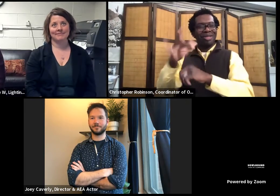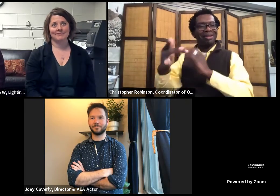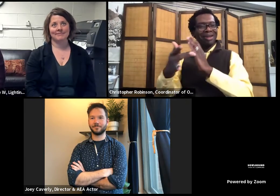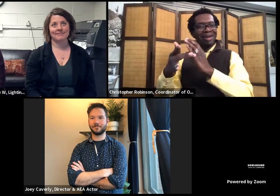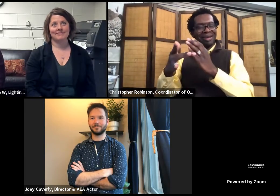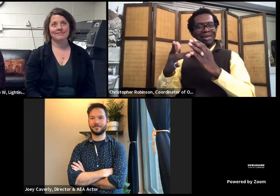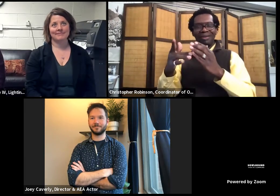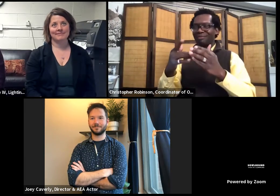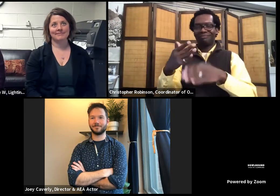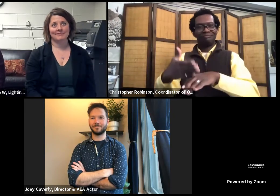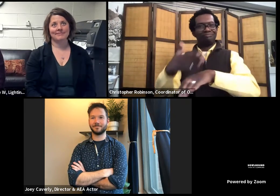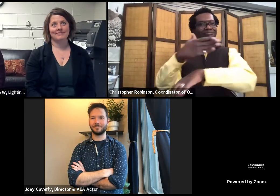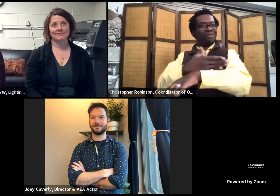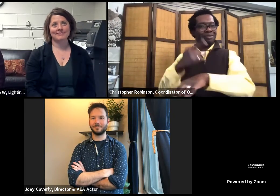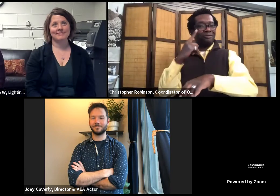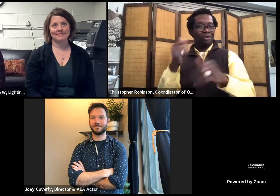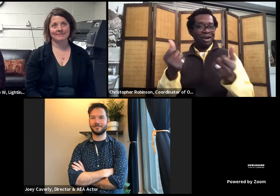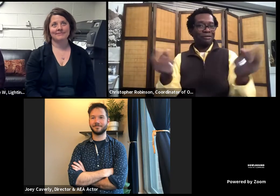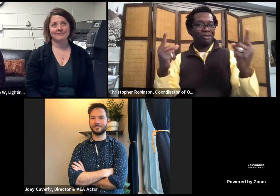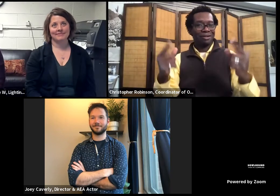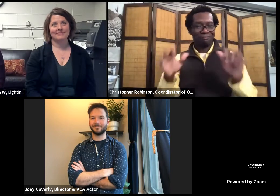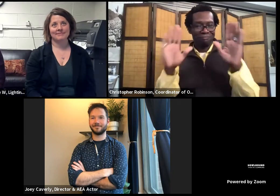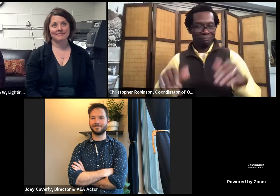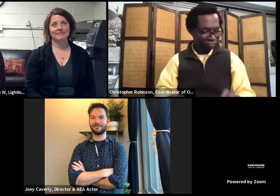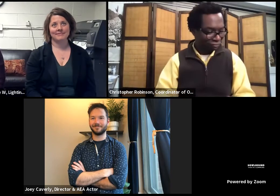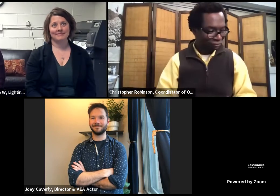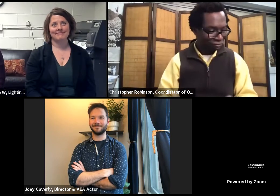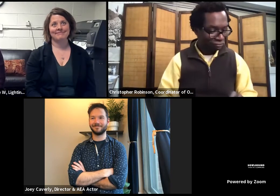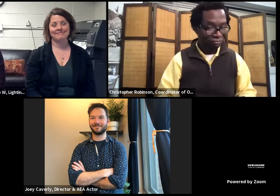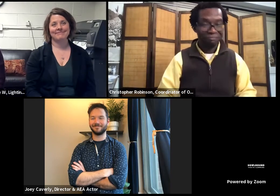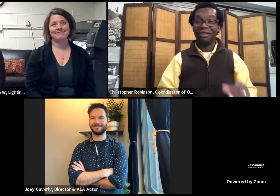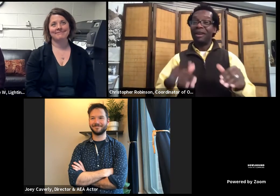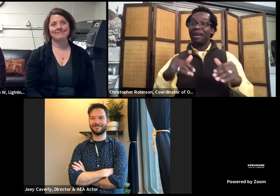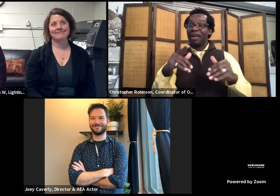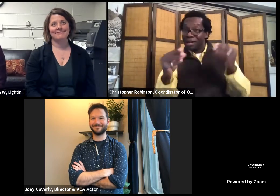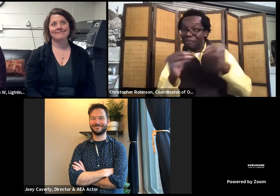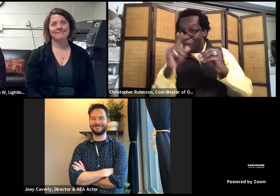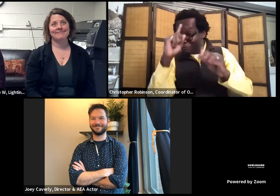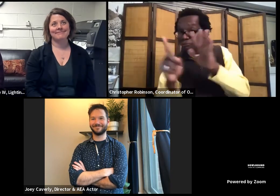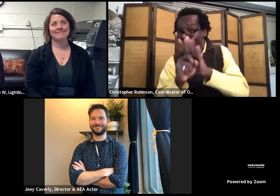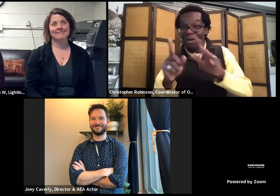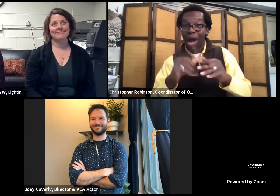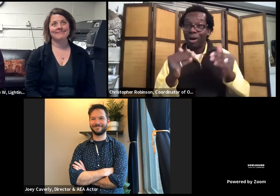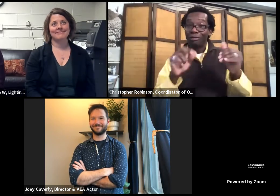and that could continue to use that approach, use that technology to improve, benefit for everyone, even if there's not deaf involved in the show.